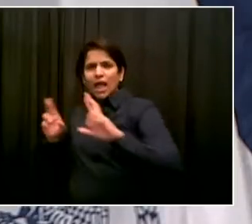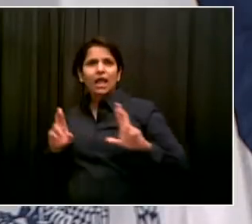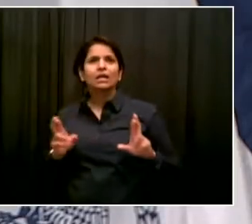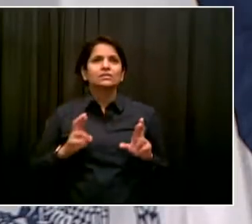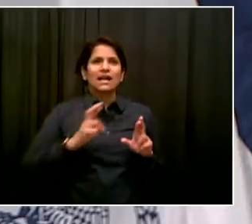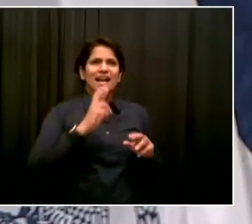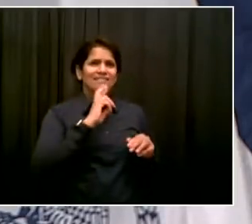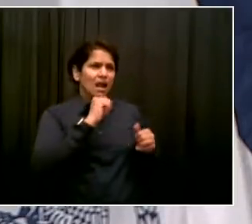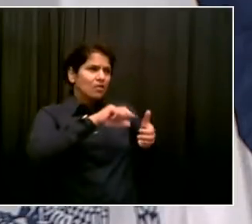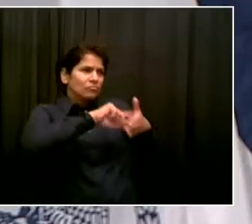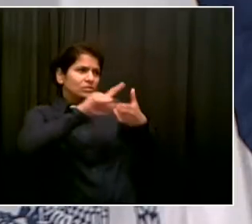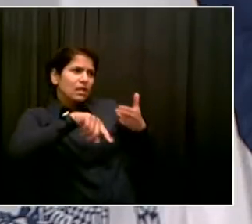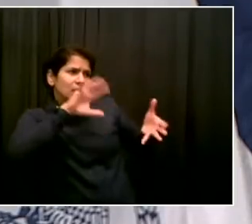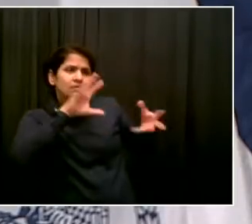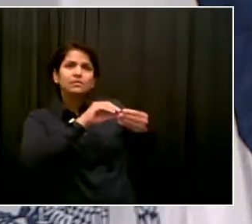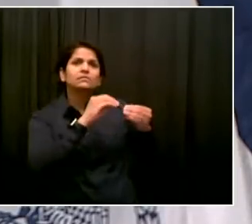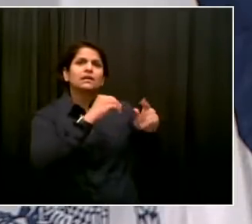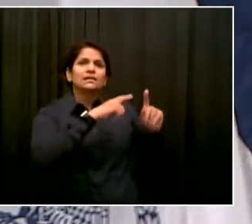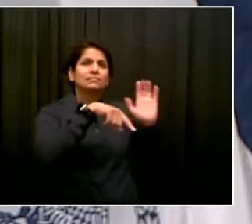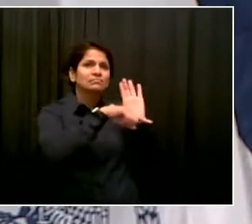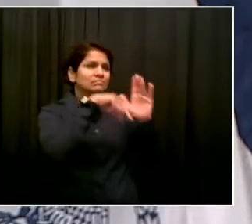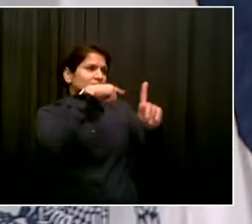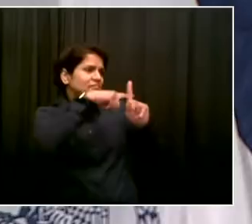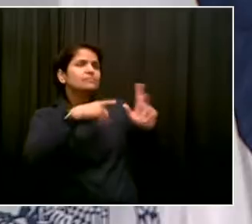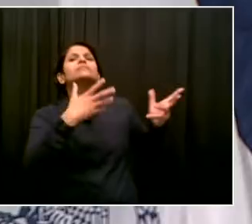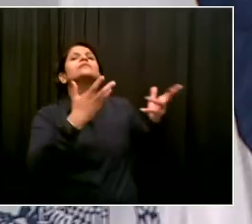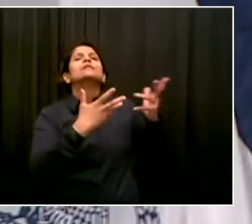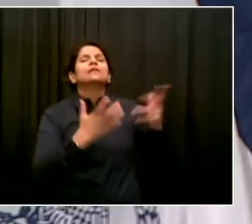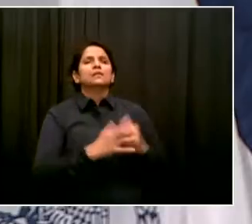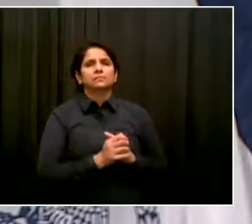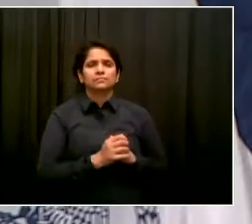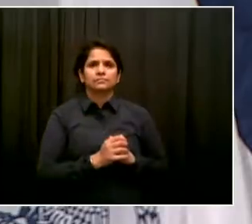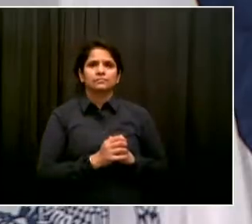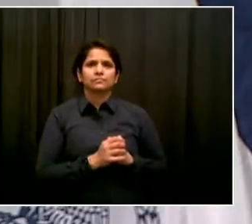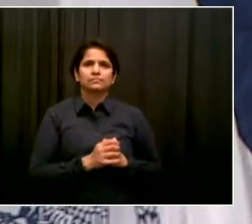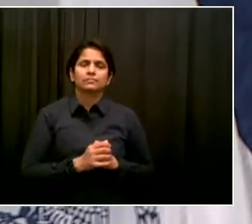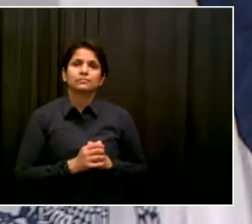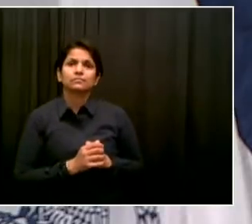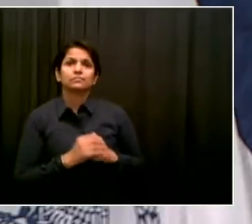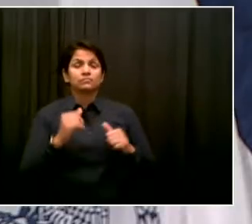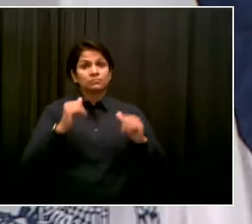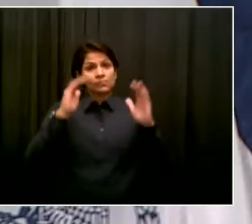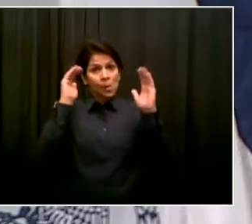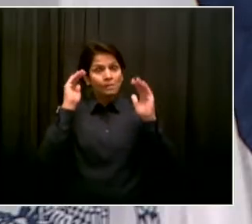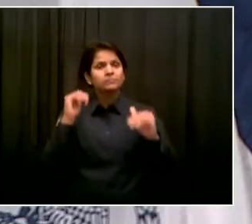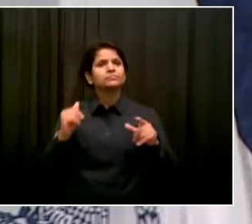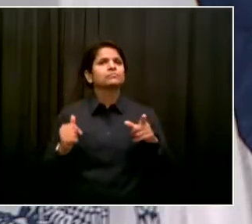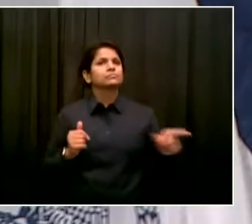A CONSEQUENCE FOR THAT. PREPARATION HAS BEEN TOE B READY